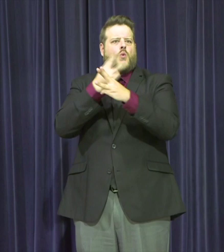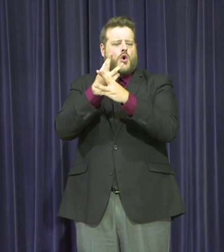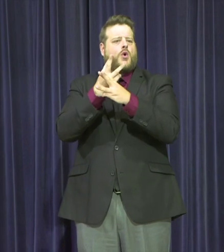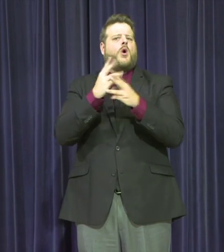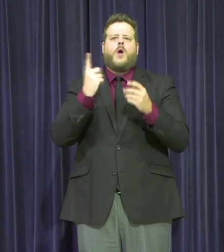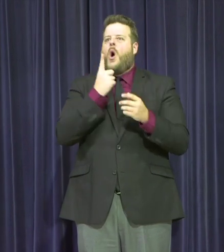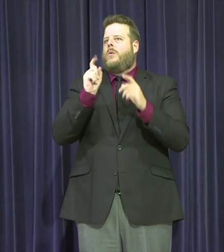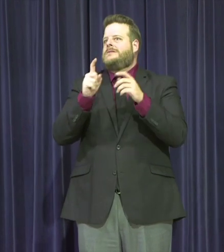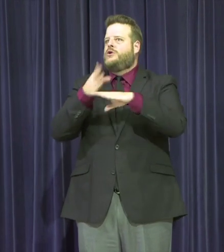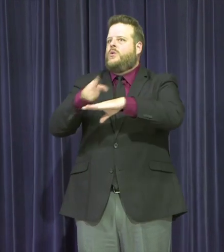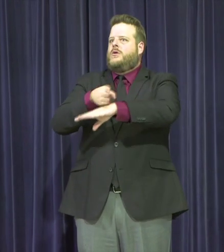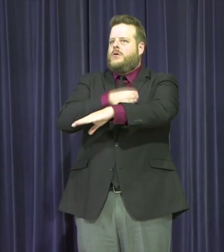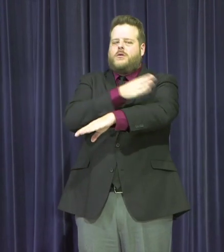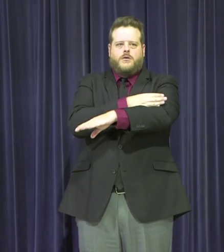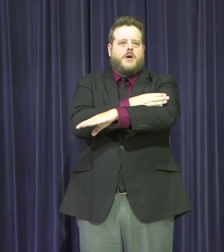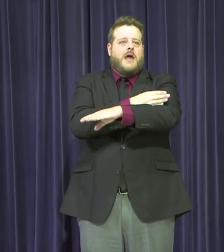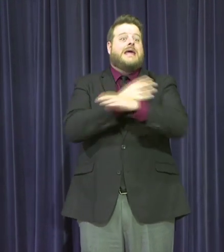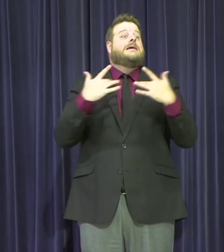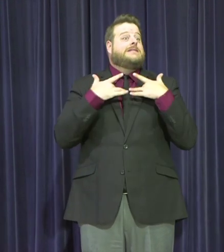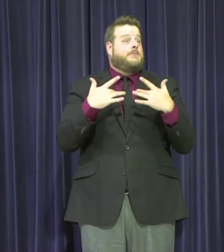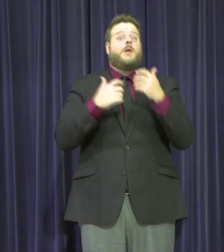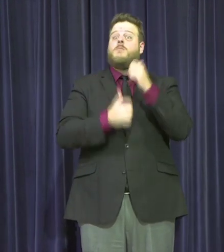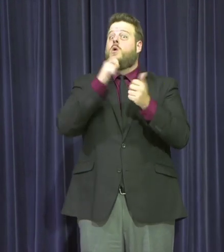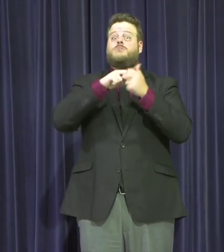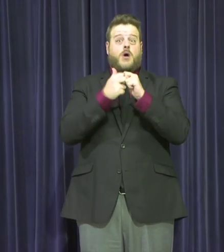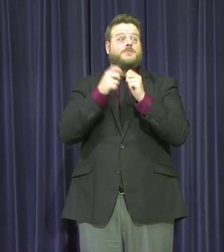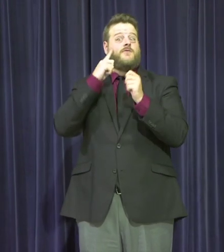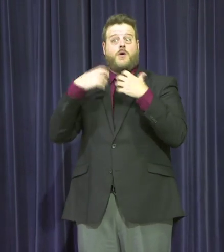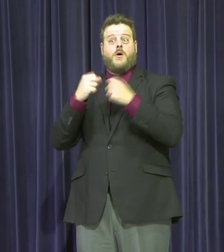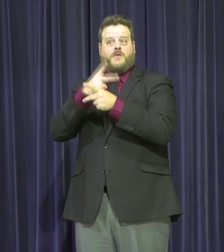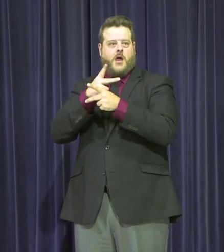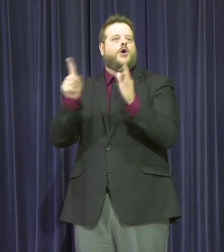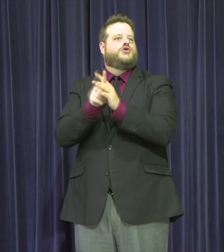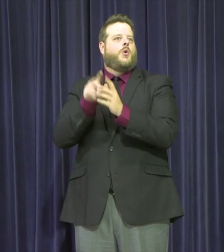A lot of those problems show up in the emergency room and so I would hear about both, the amazing